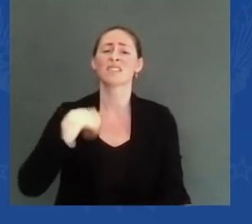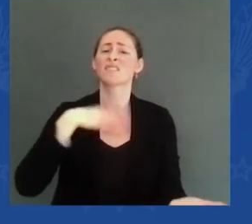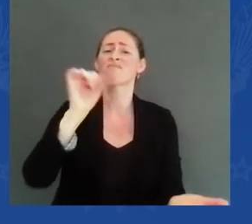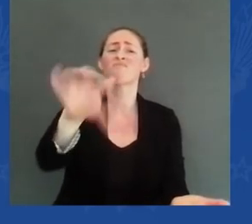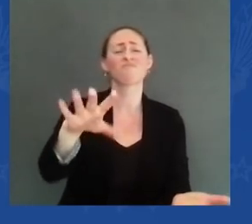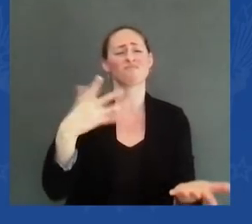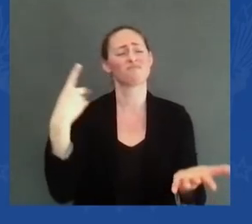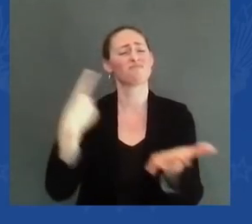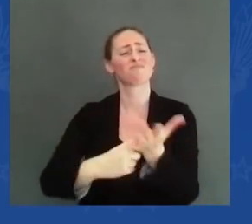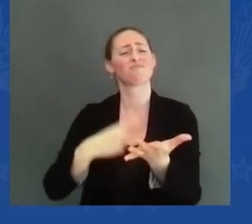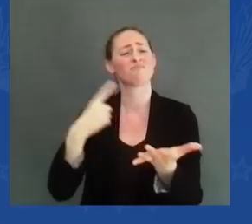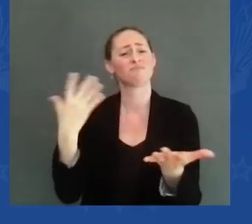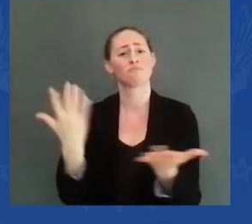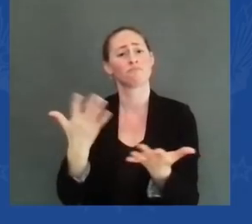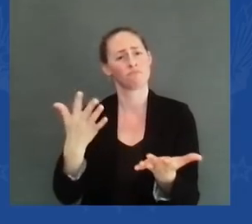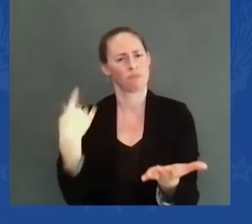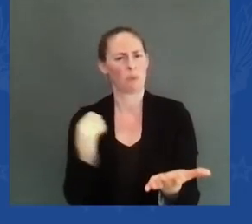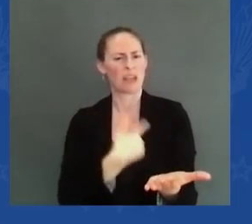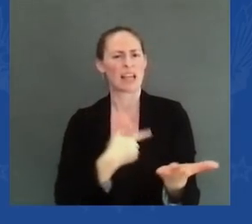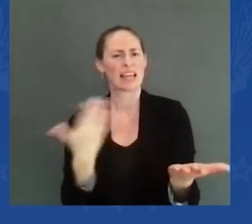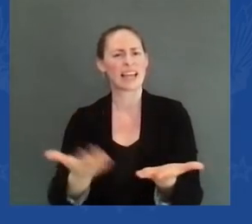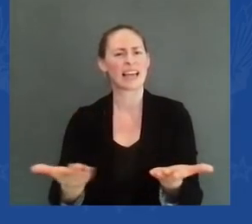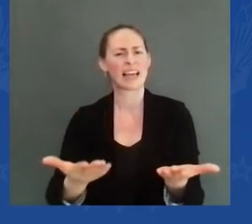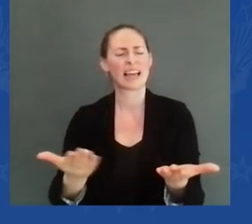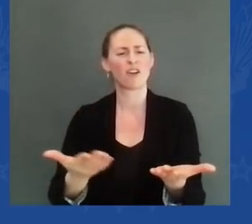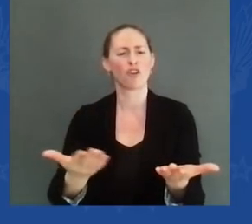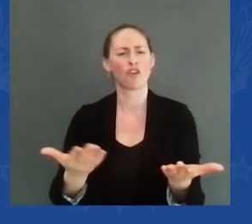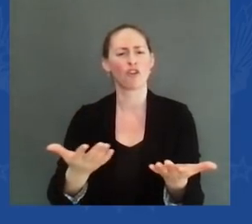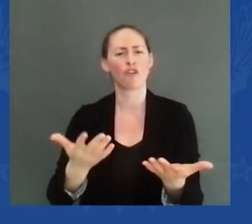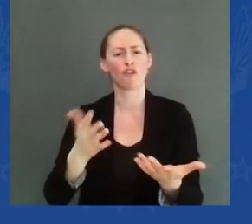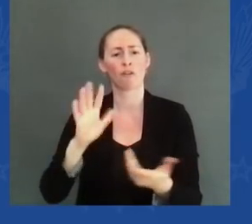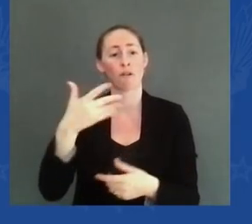I really mean that. We're not leaving. We're going to continue to shout